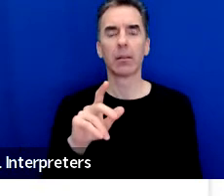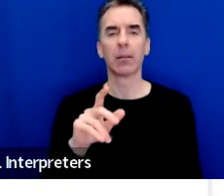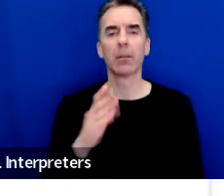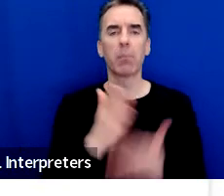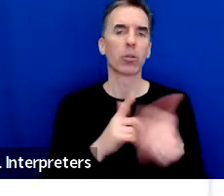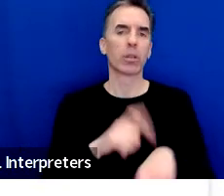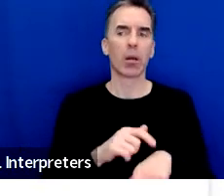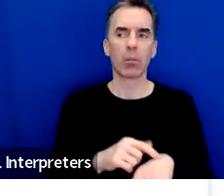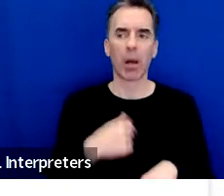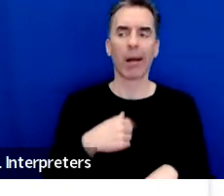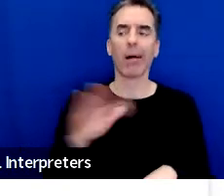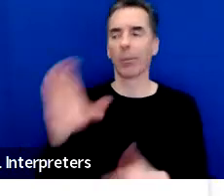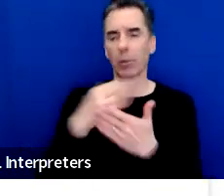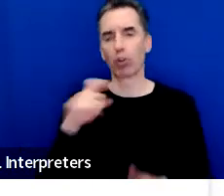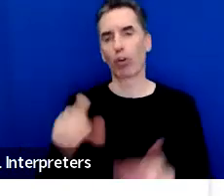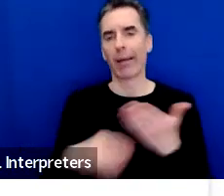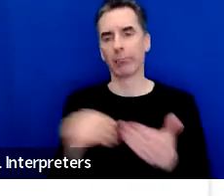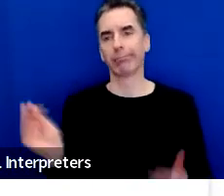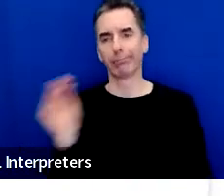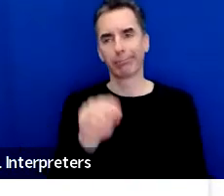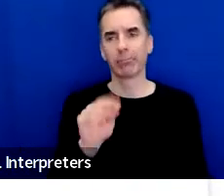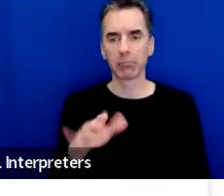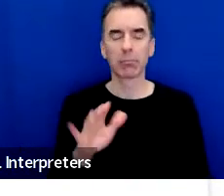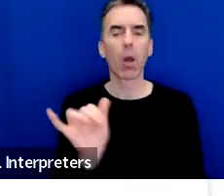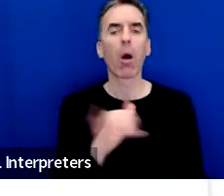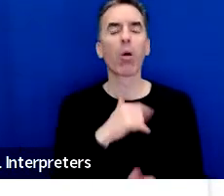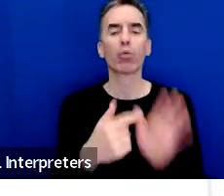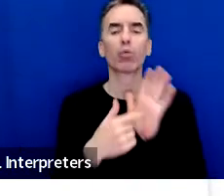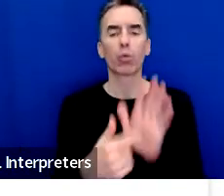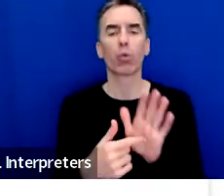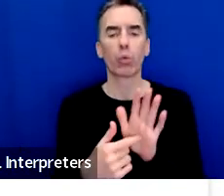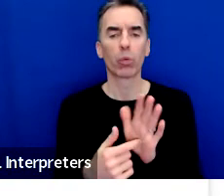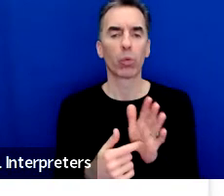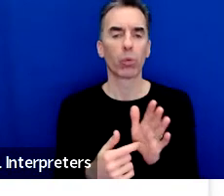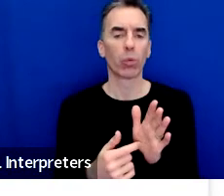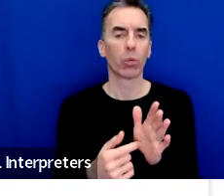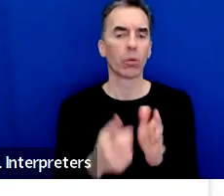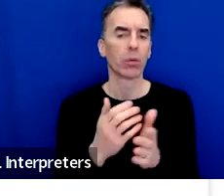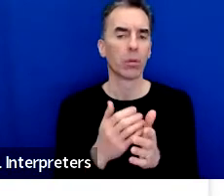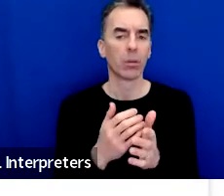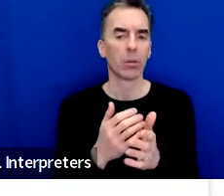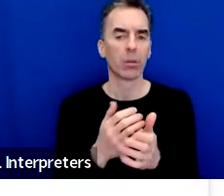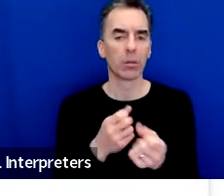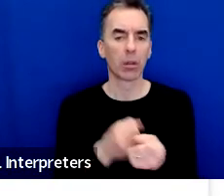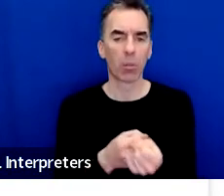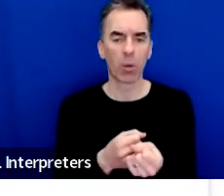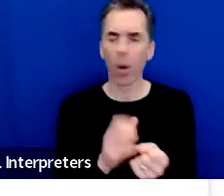I also want to show you some support that we might. Oh, I see. Someone has a hand.